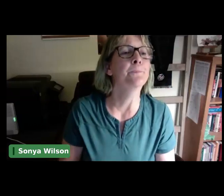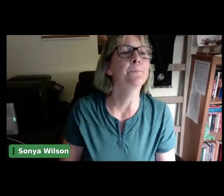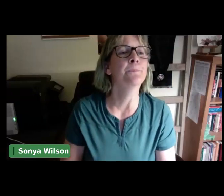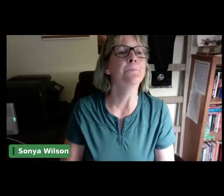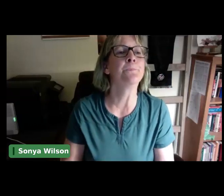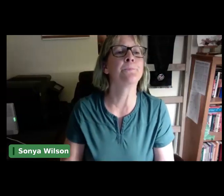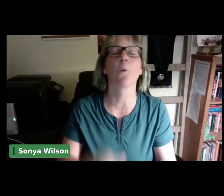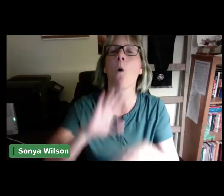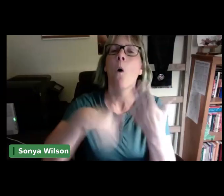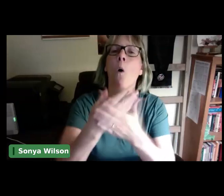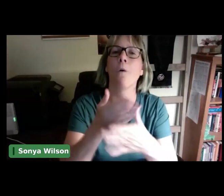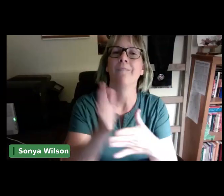more, friendly.